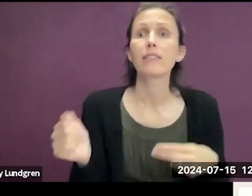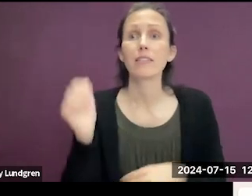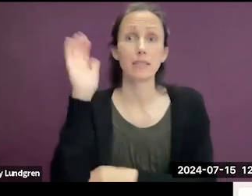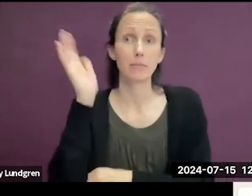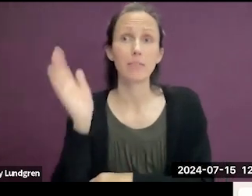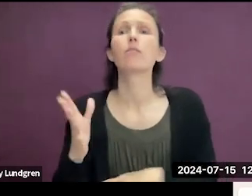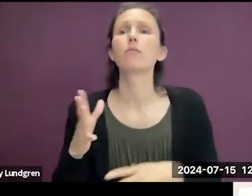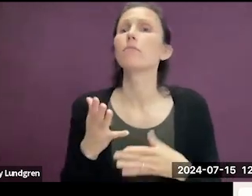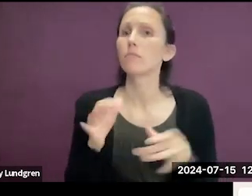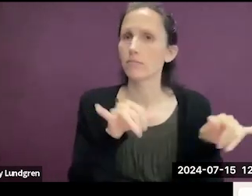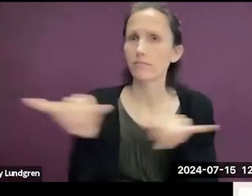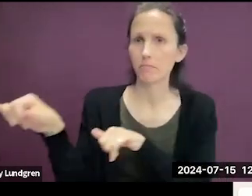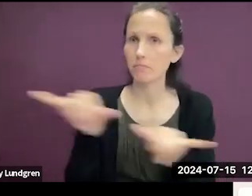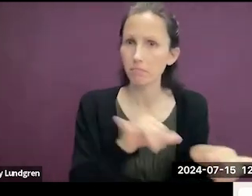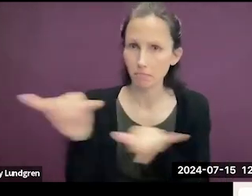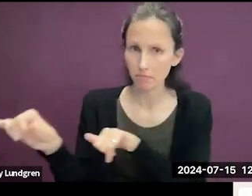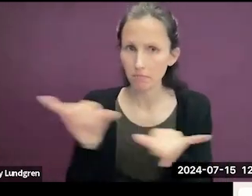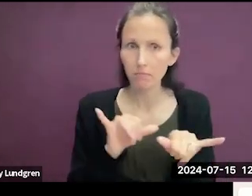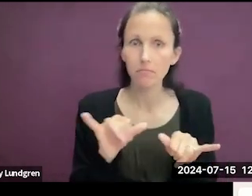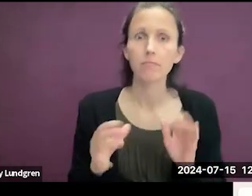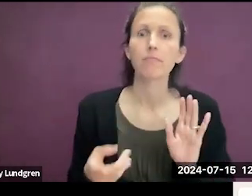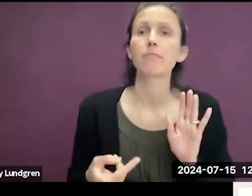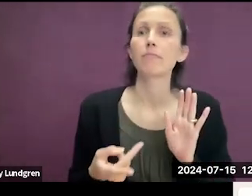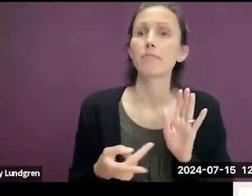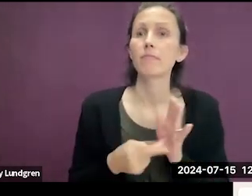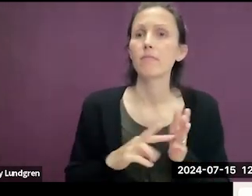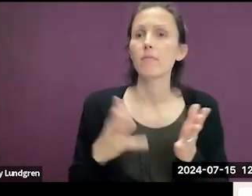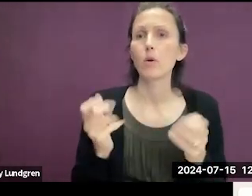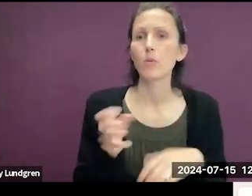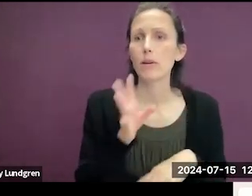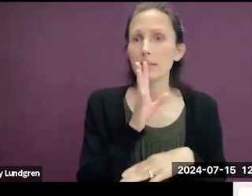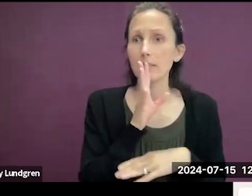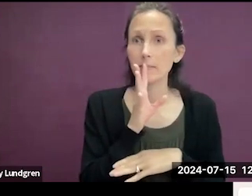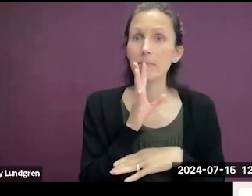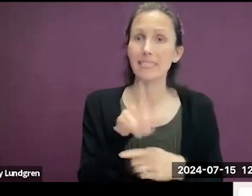What that means is we're trying to speak directly about what is on our slide